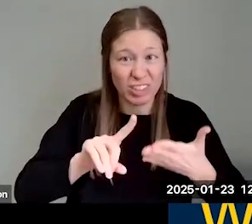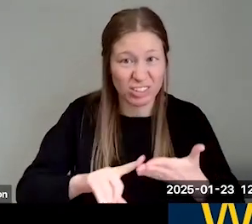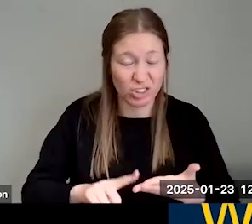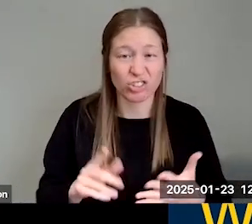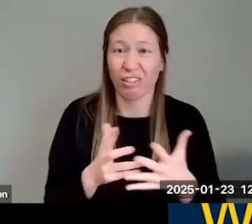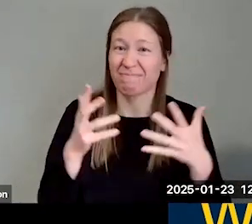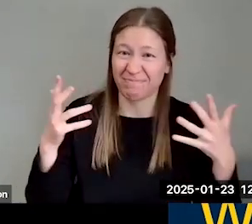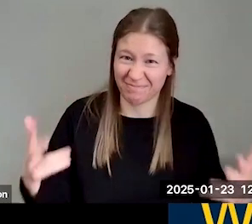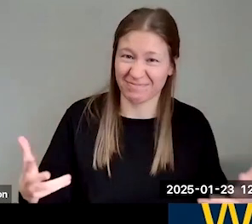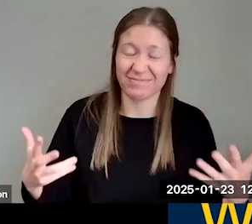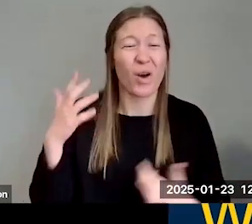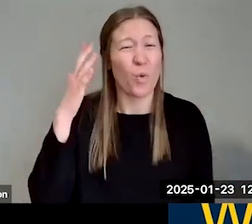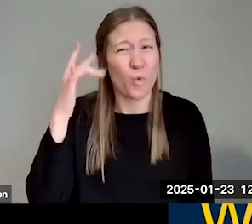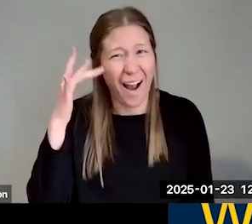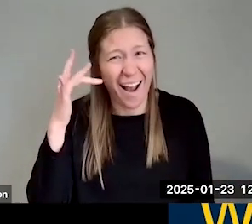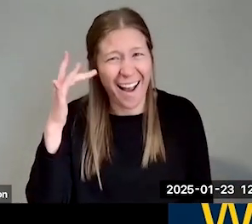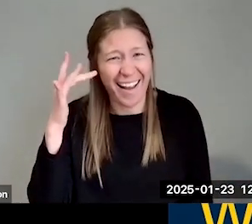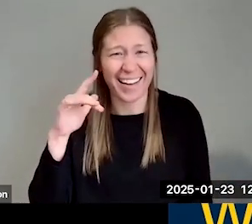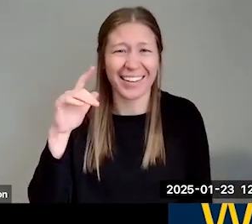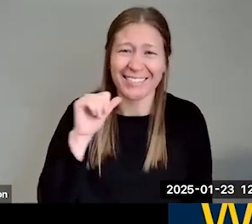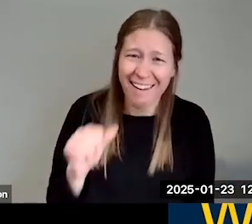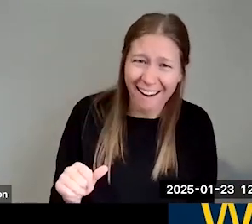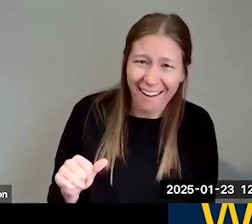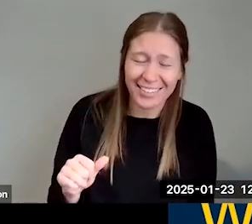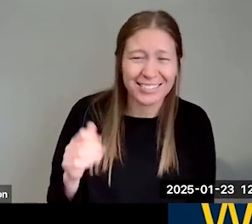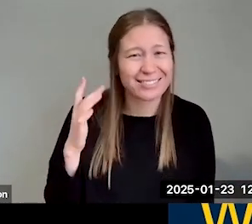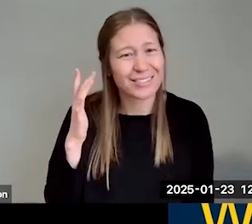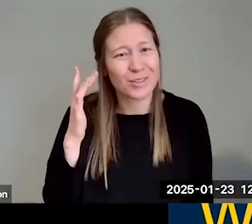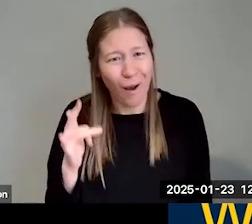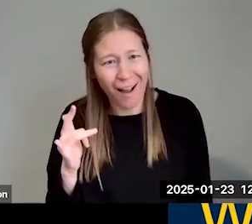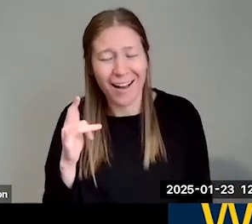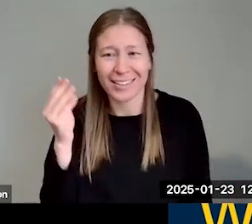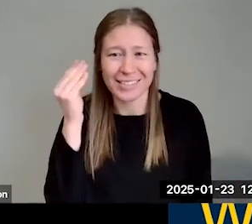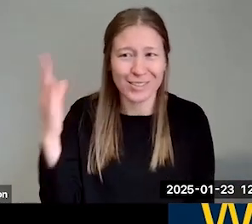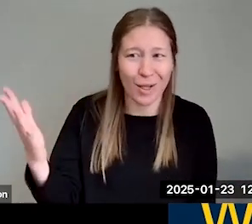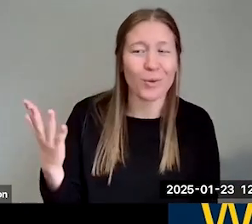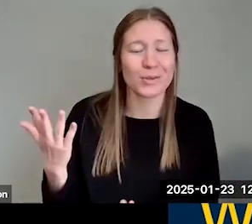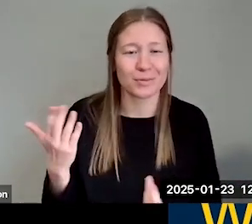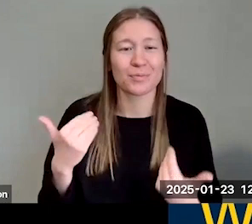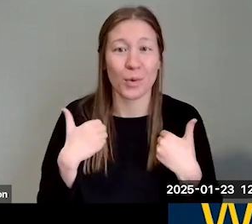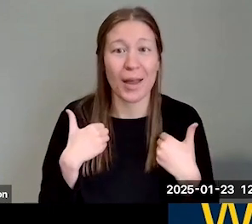about why, the why of non-disclosure. So we have some of those larger buckets here.